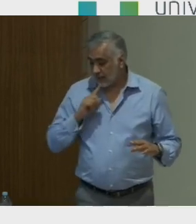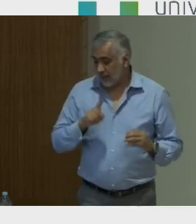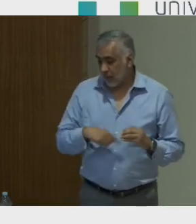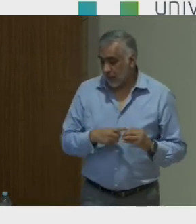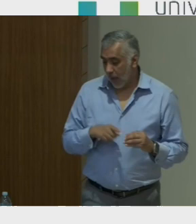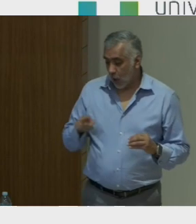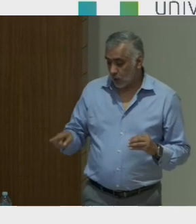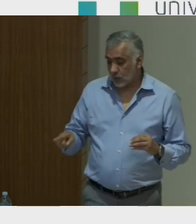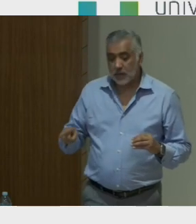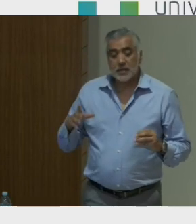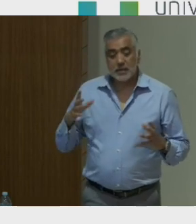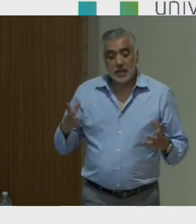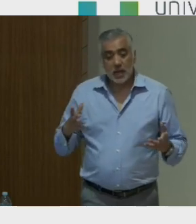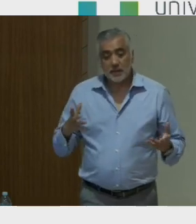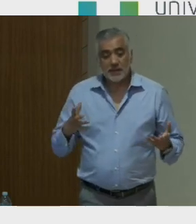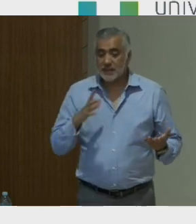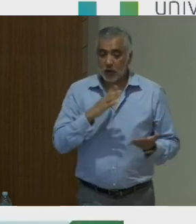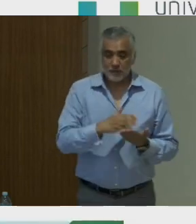The convention is not about this.